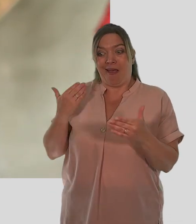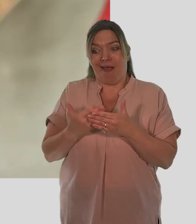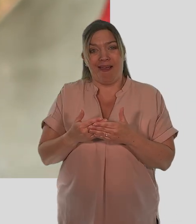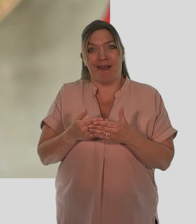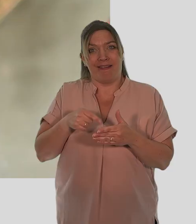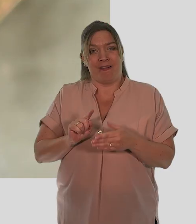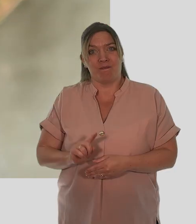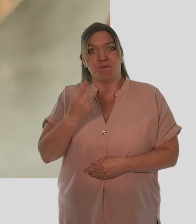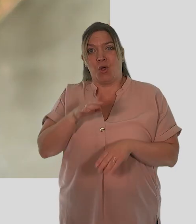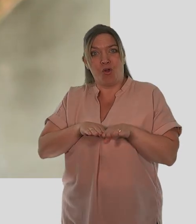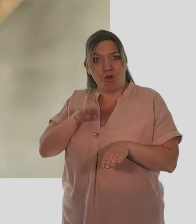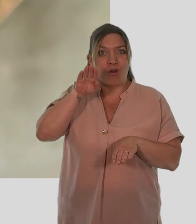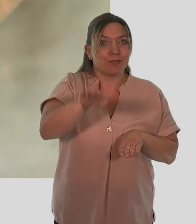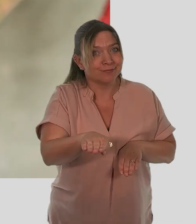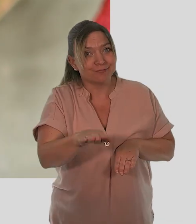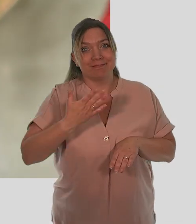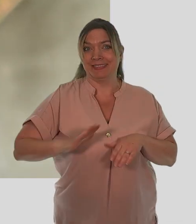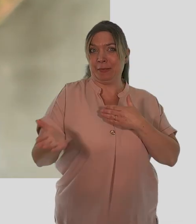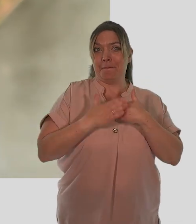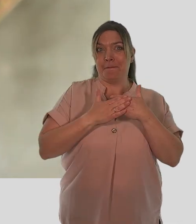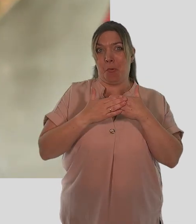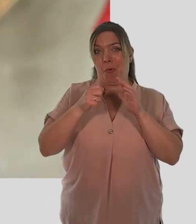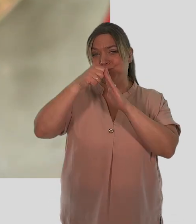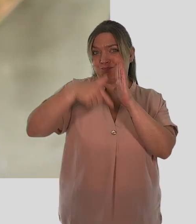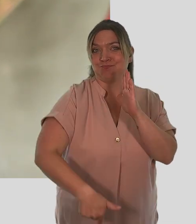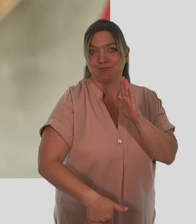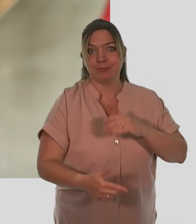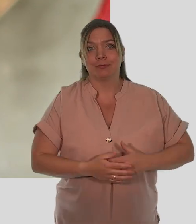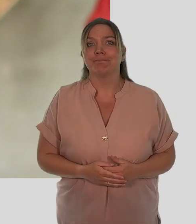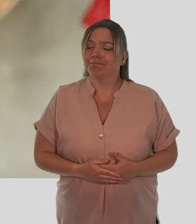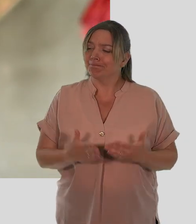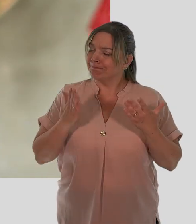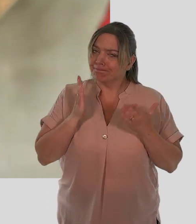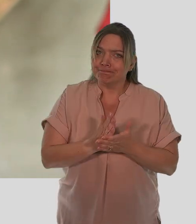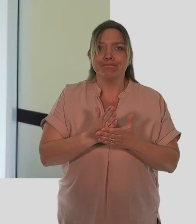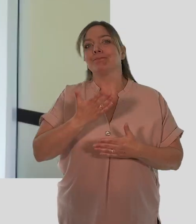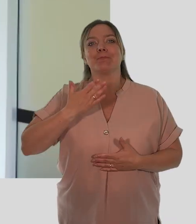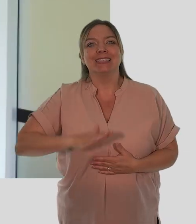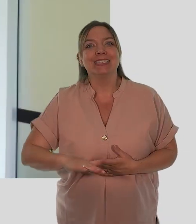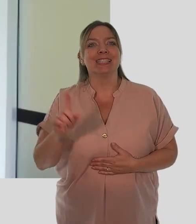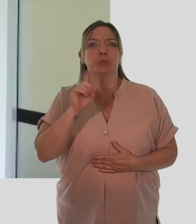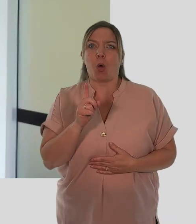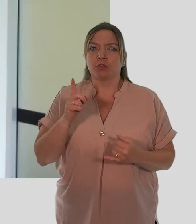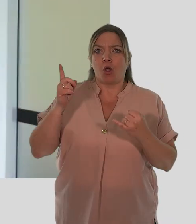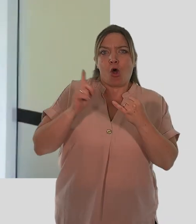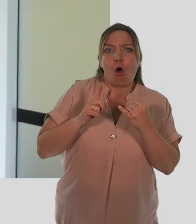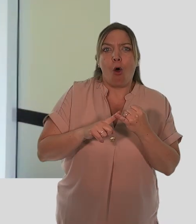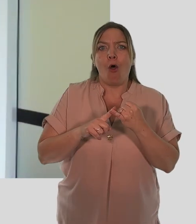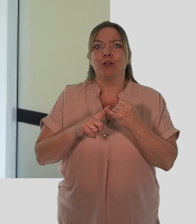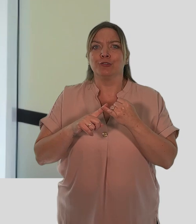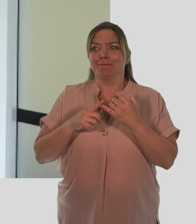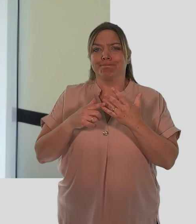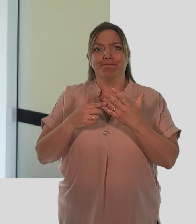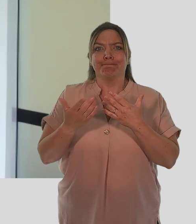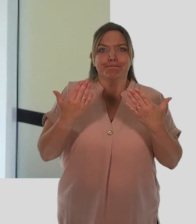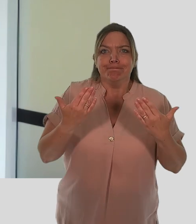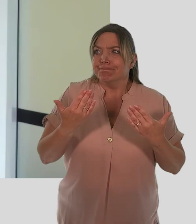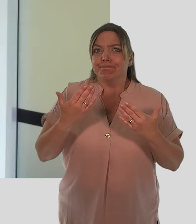The region itself reflects extreme diversity. Most countries in the region do not have a national dementia plan.